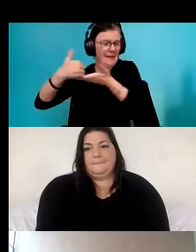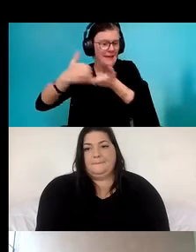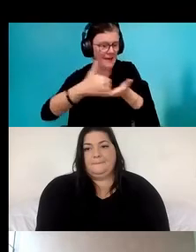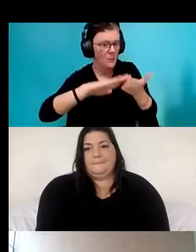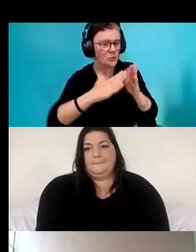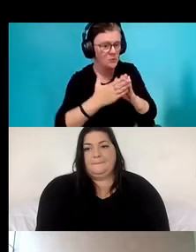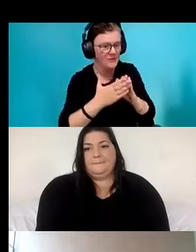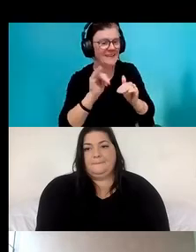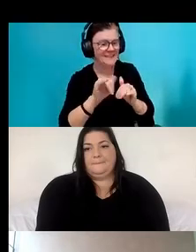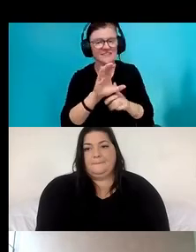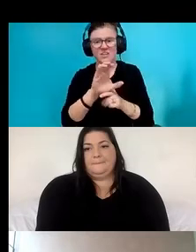and ensure justice.